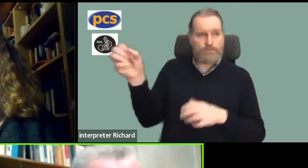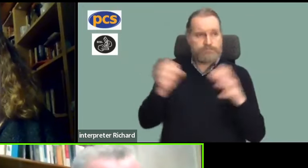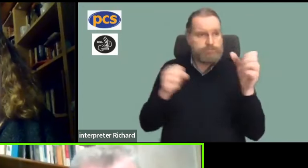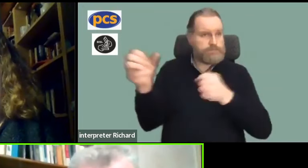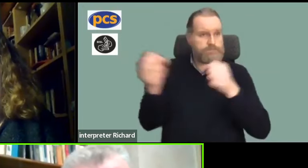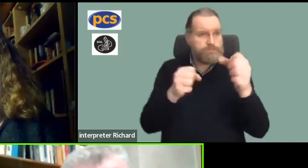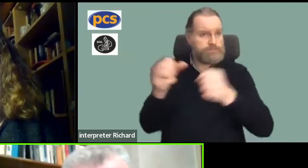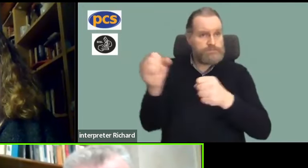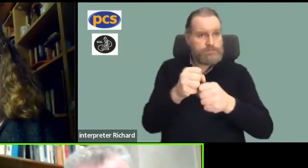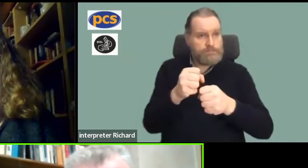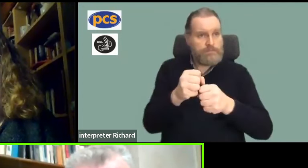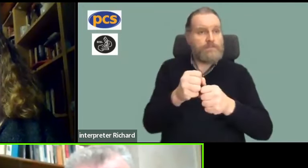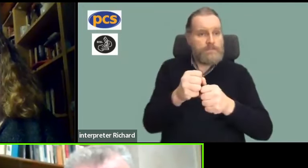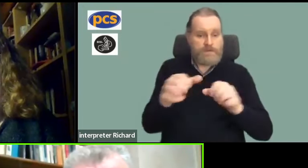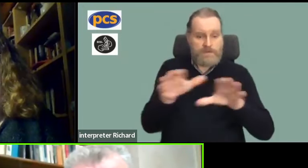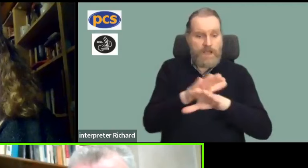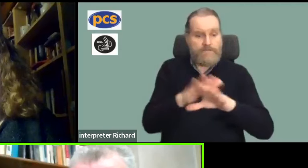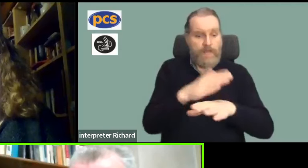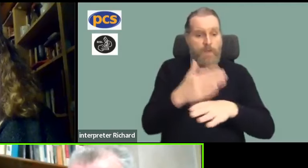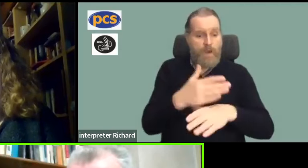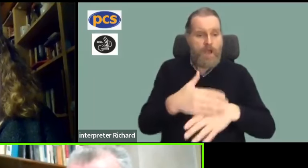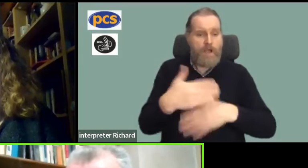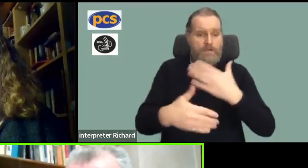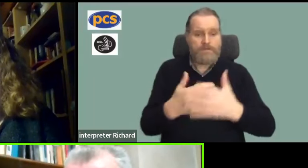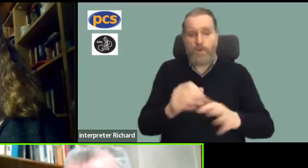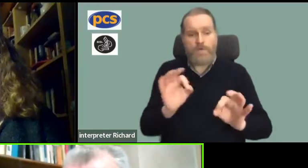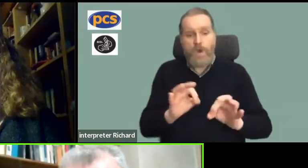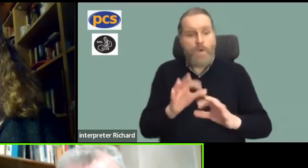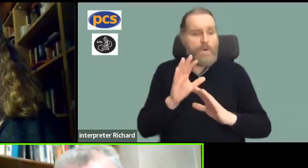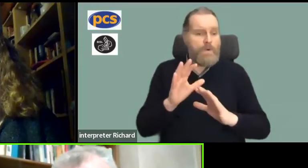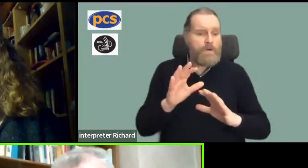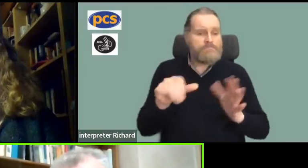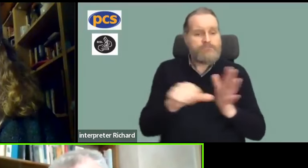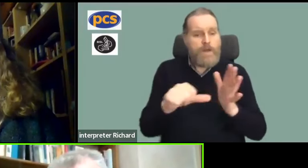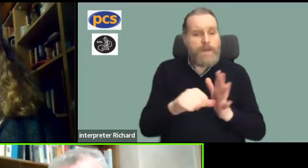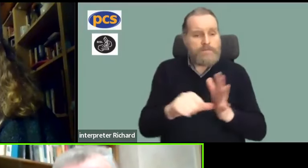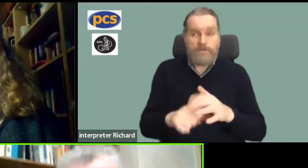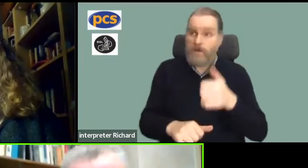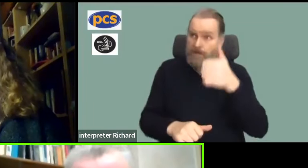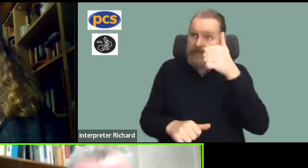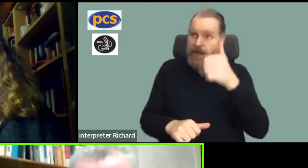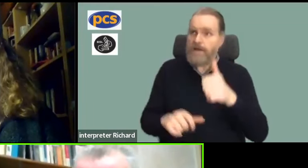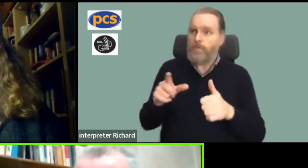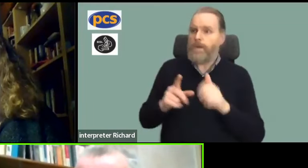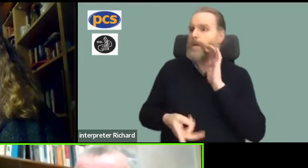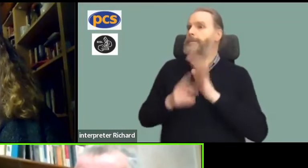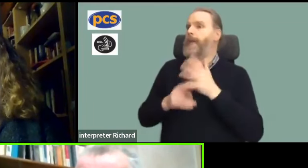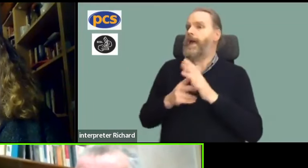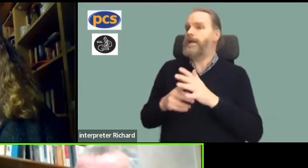here, what action can we now be ow call call? That is actually going to call them even more bit disruption down the way way. But I think the thing we have to